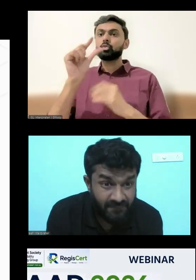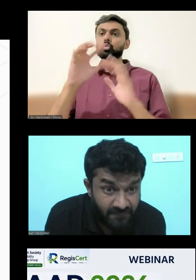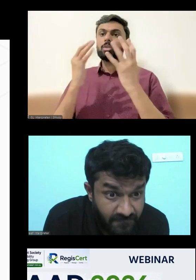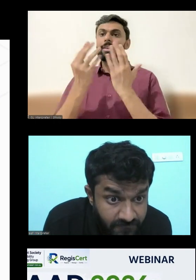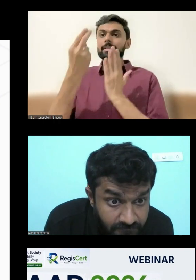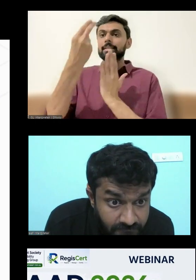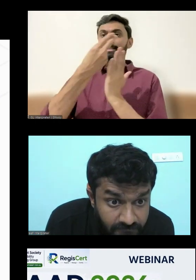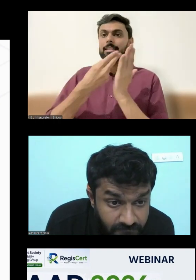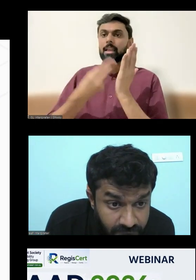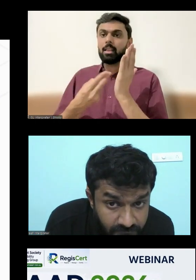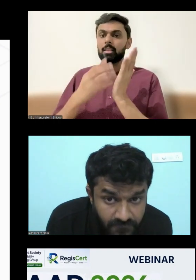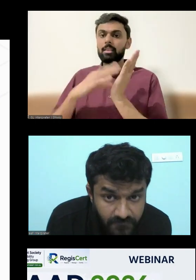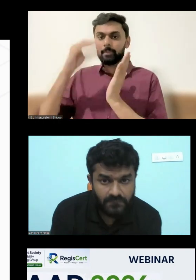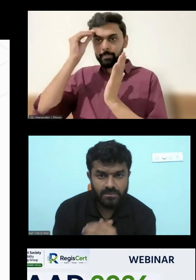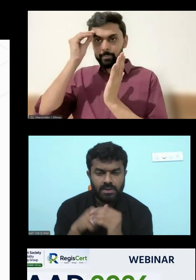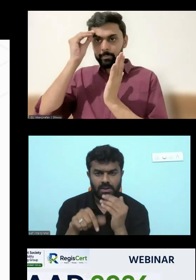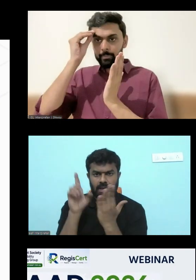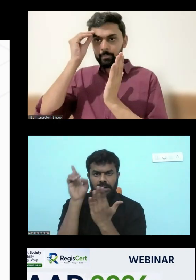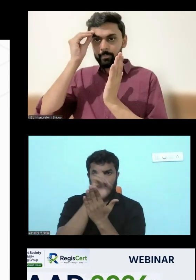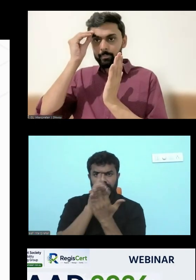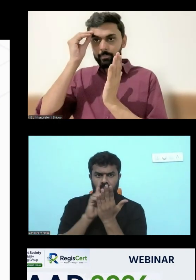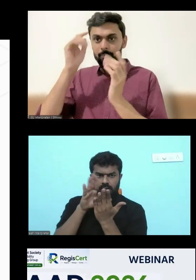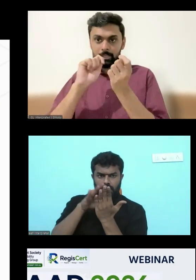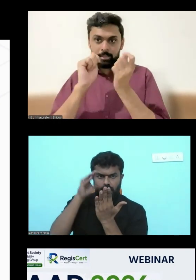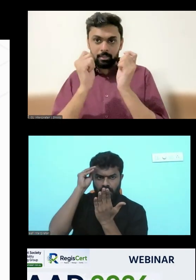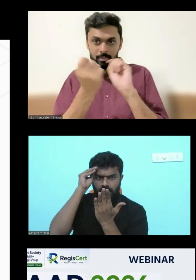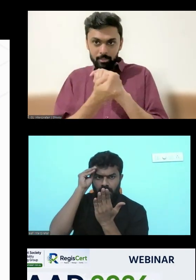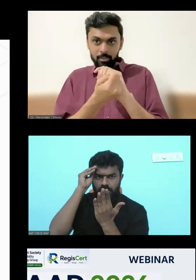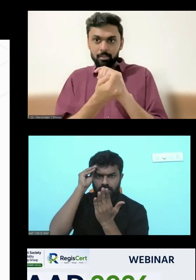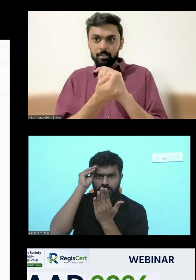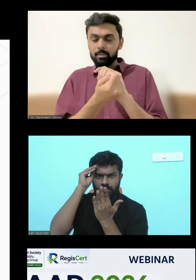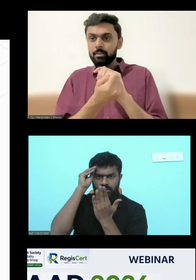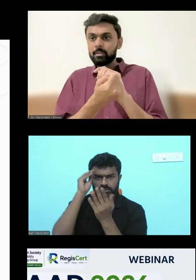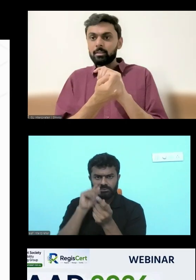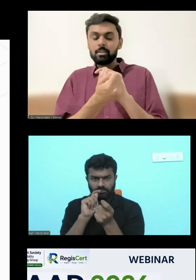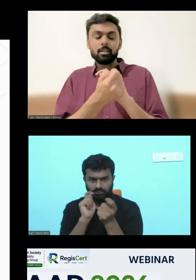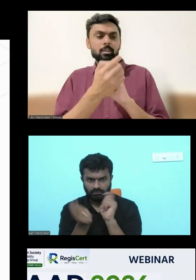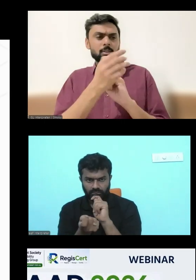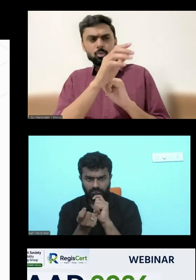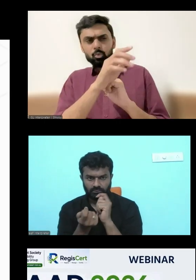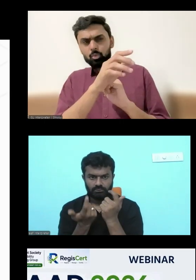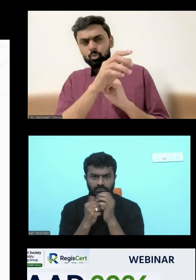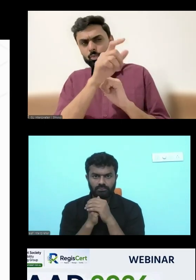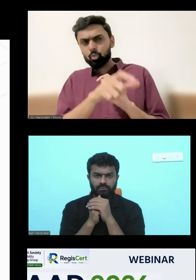shifting the focus from changing the learner to modifying the learning environment, not the